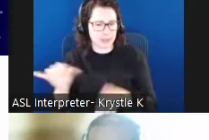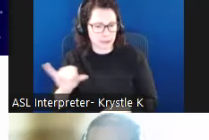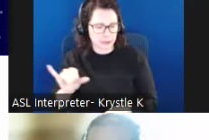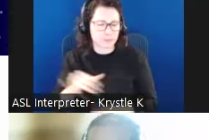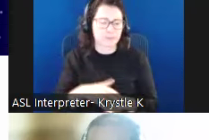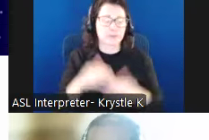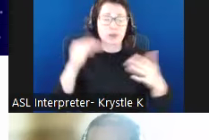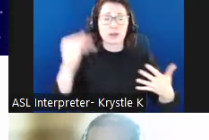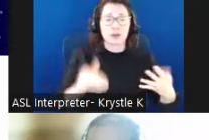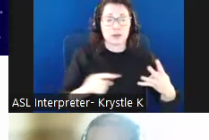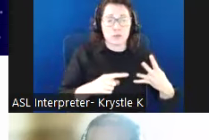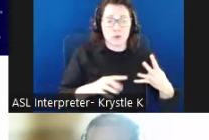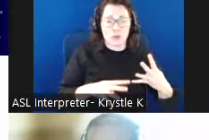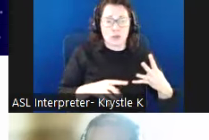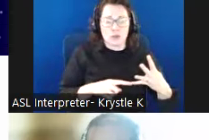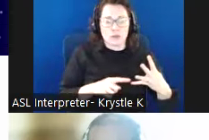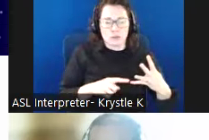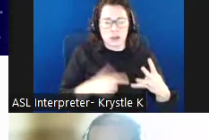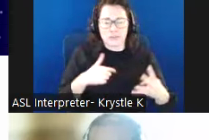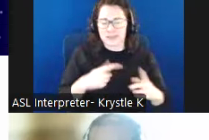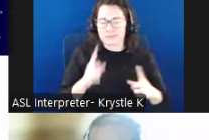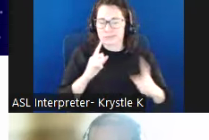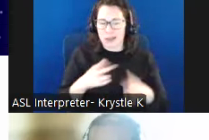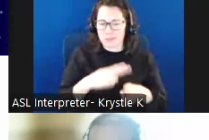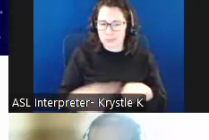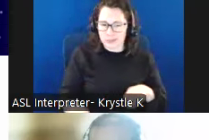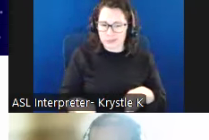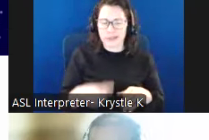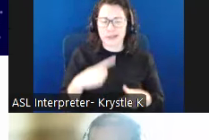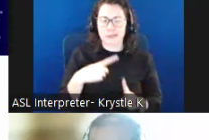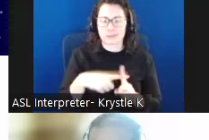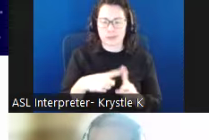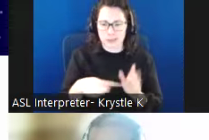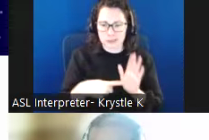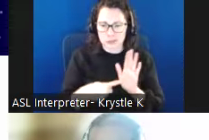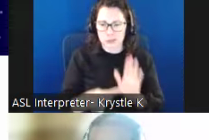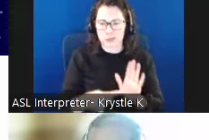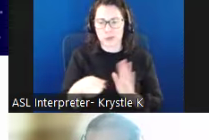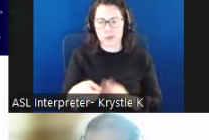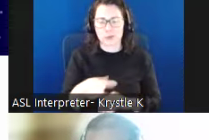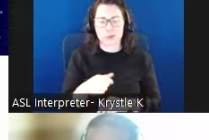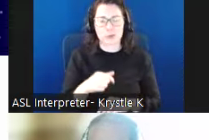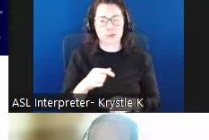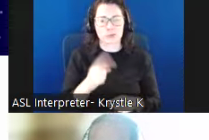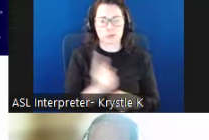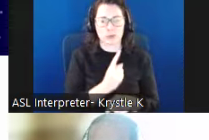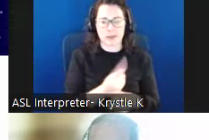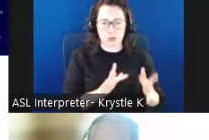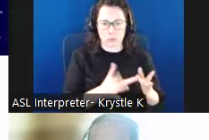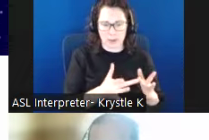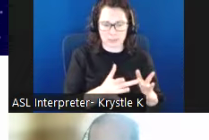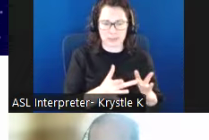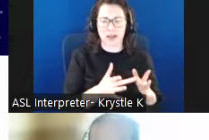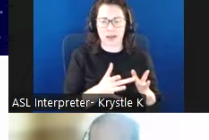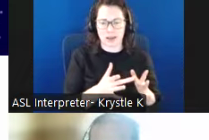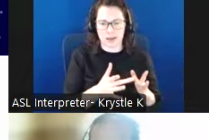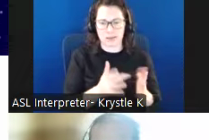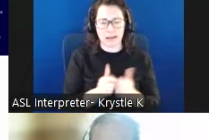able to talk just briefly and show you